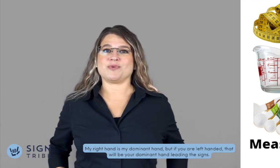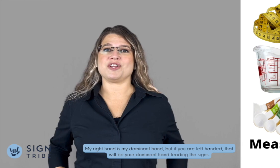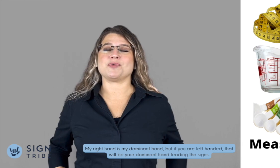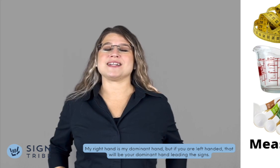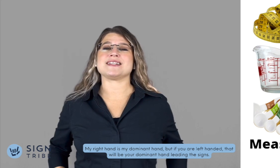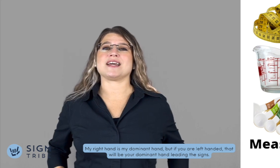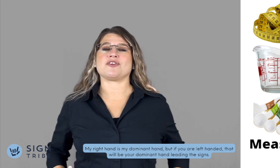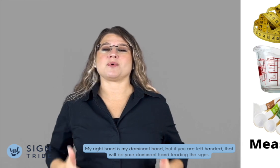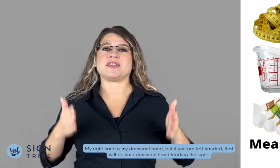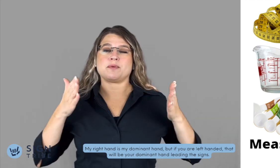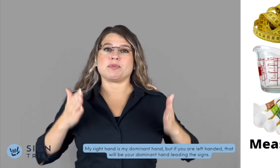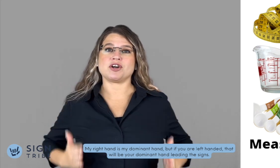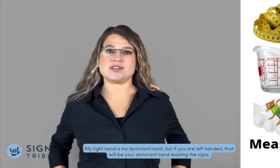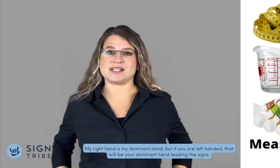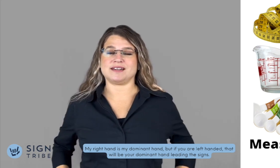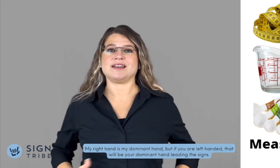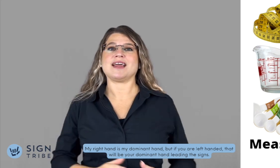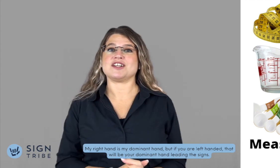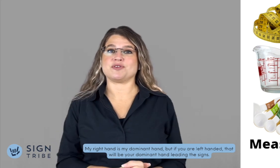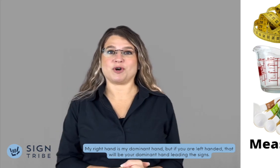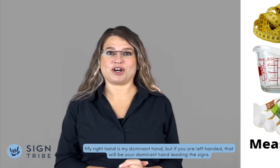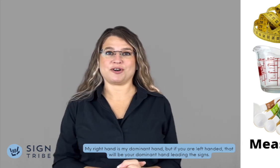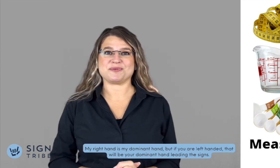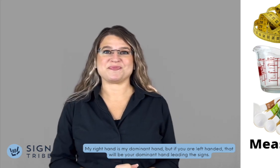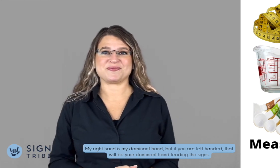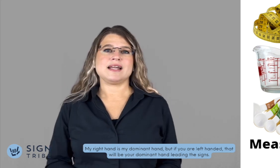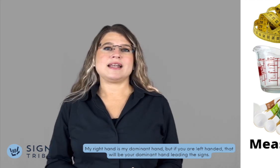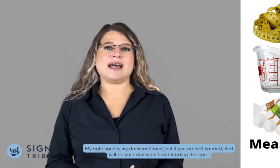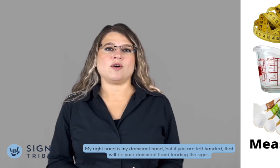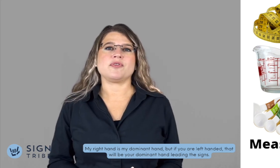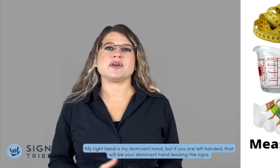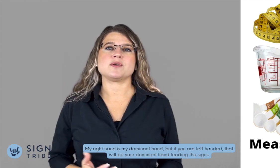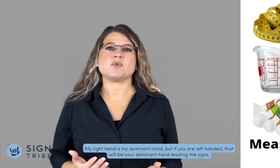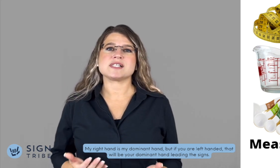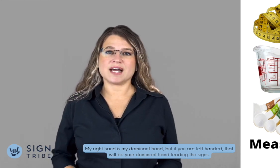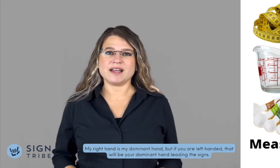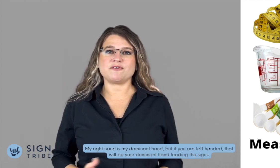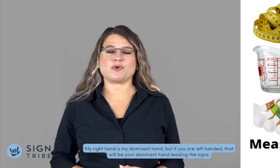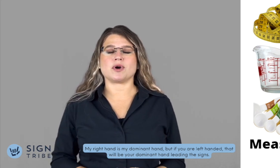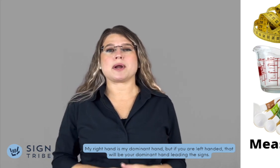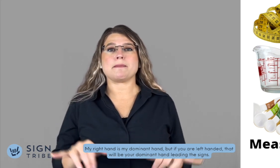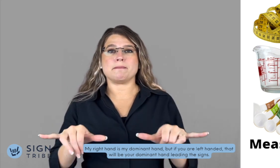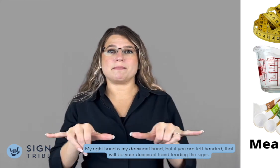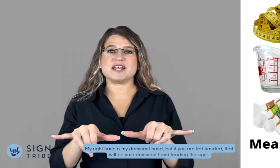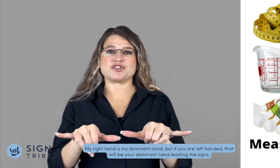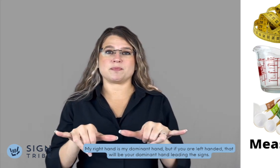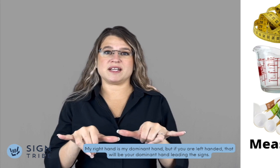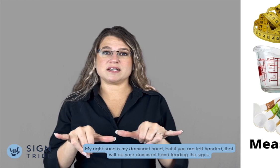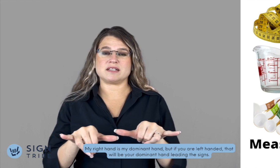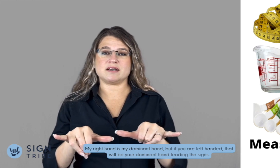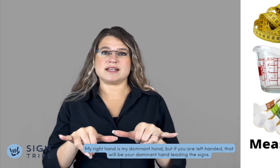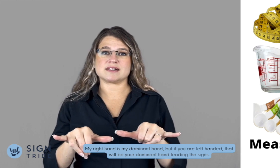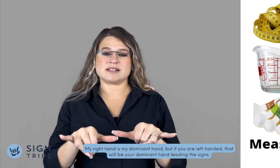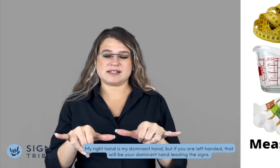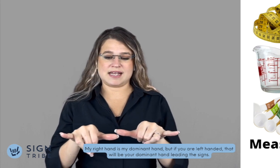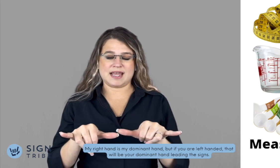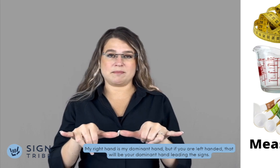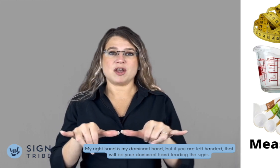when you put it together with the person agent marker. Now the sign for measurement is the same.